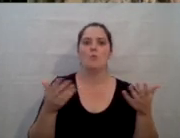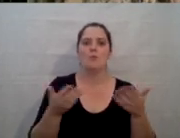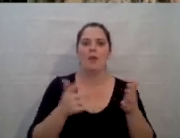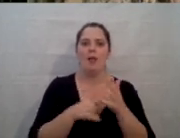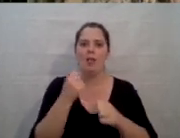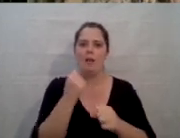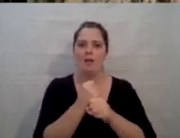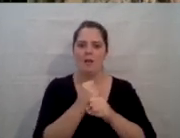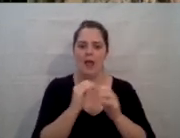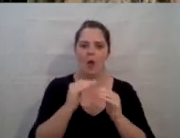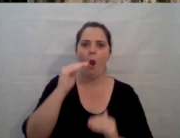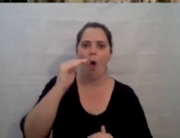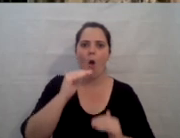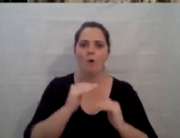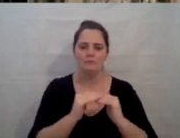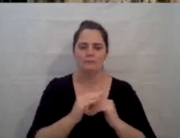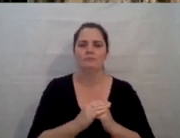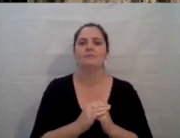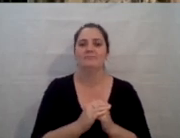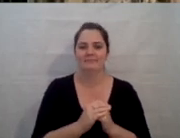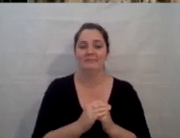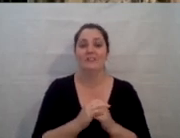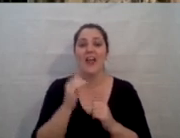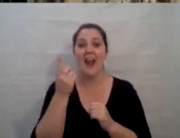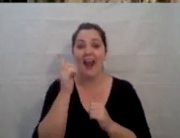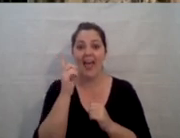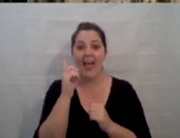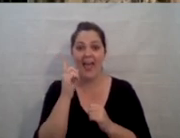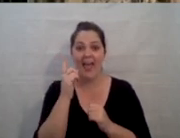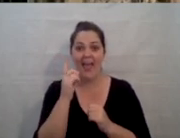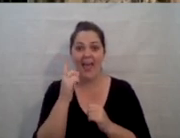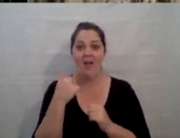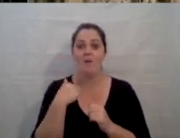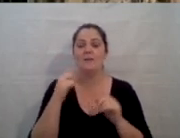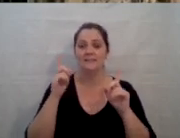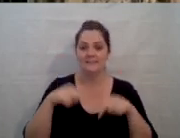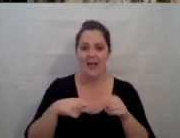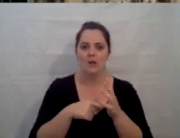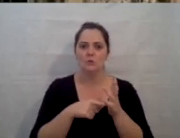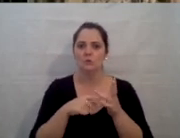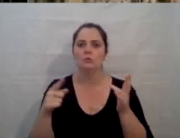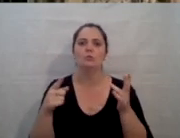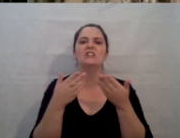And then all you're going to do is start to fill out the basic forms. We work deductively from the general to the specific.